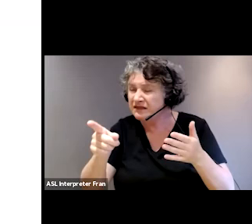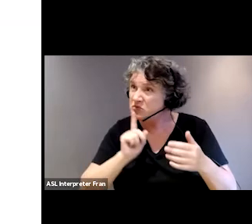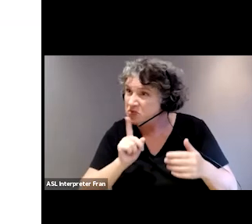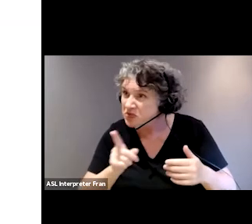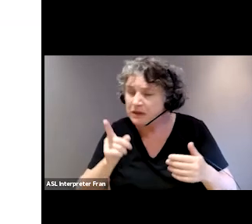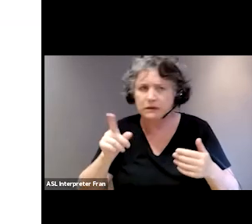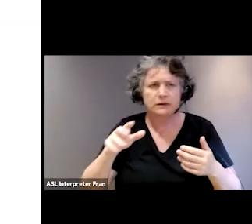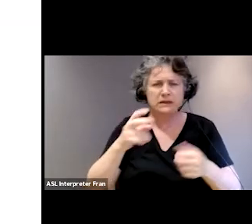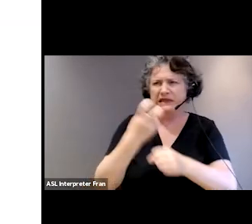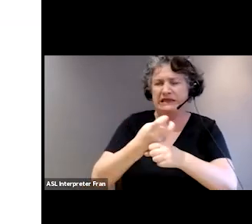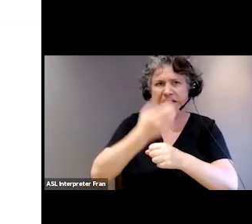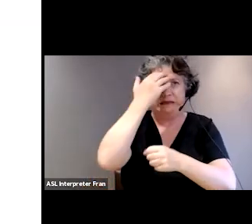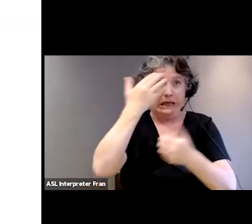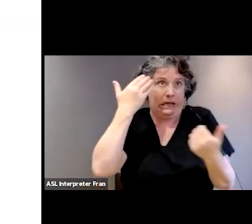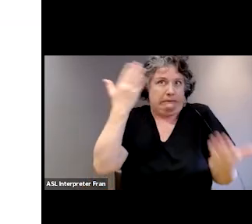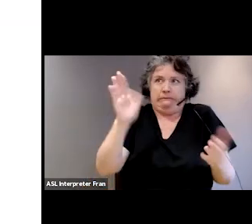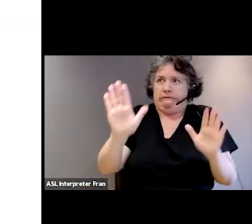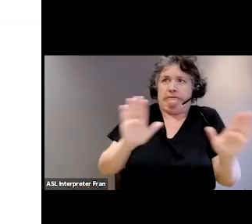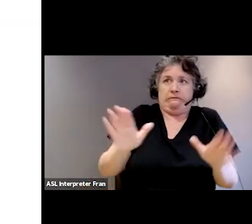spread from one person to another.